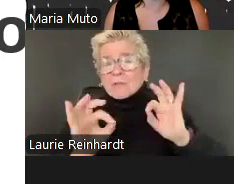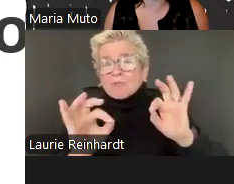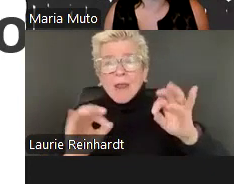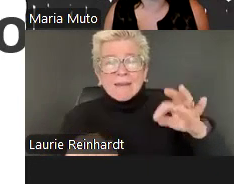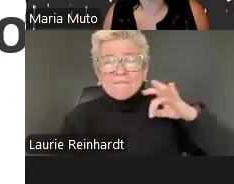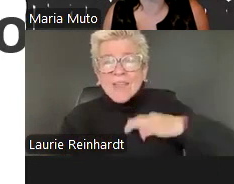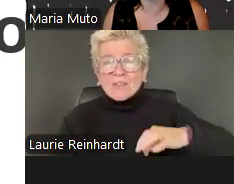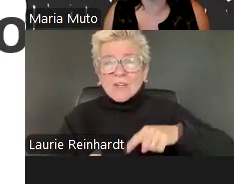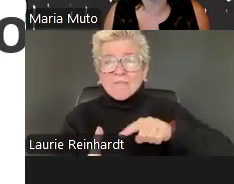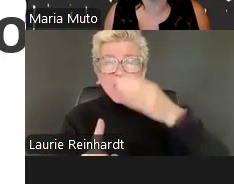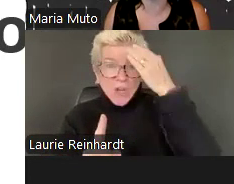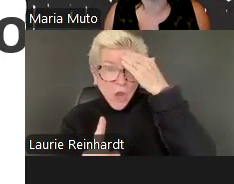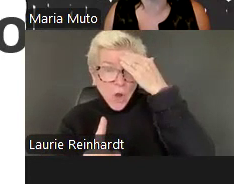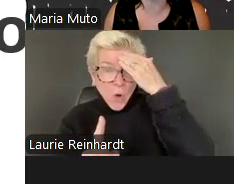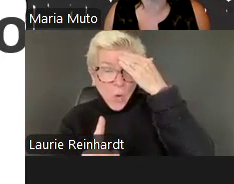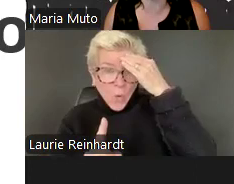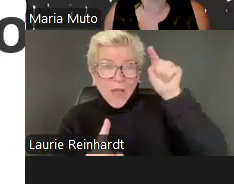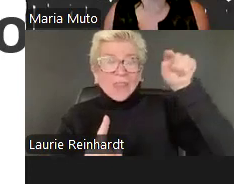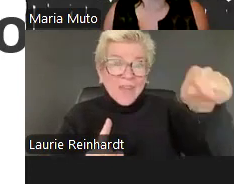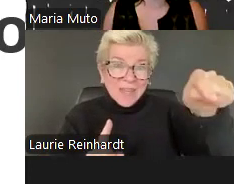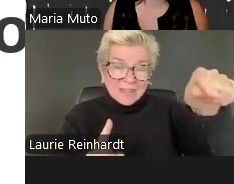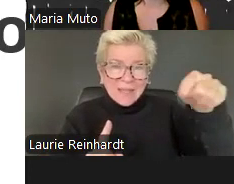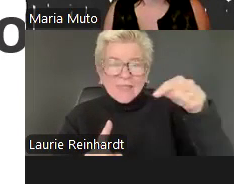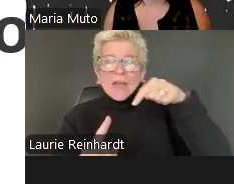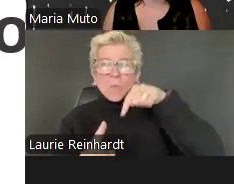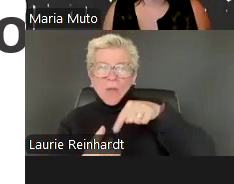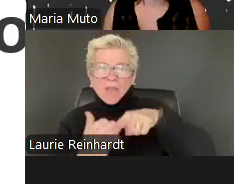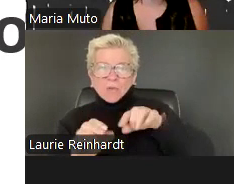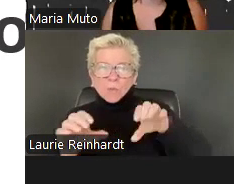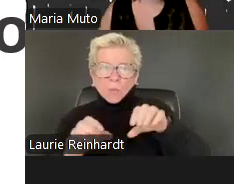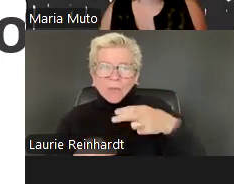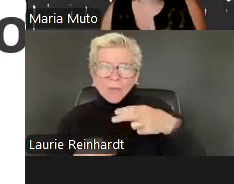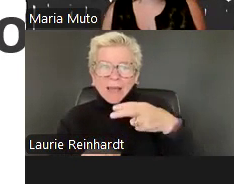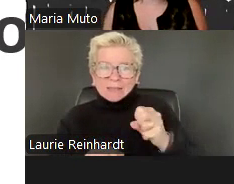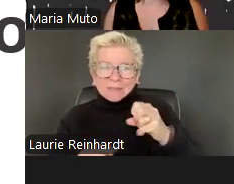that and those next steps after high school. So let's try an example: